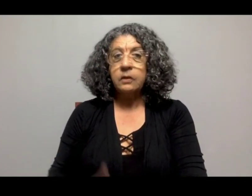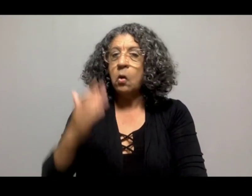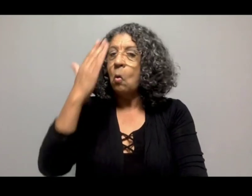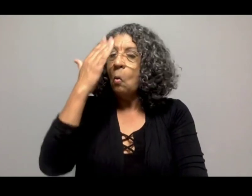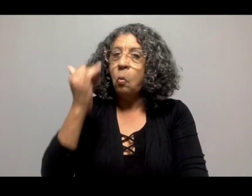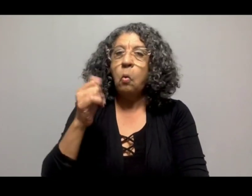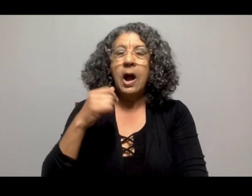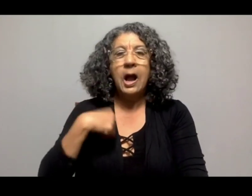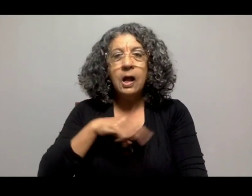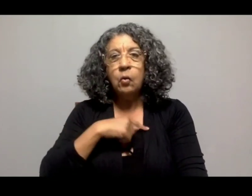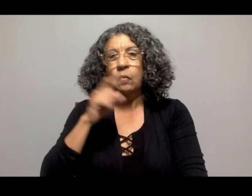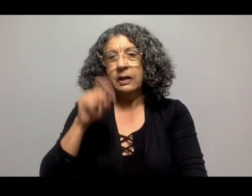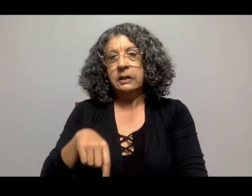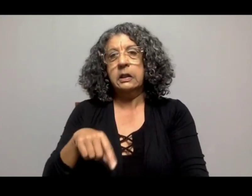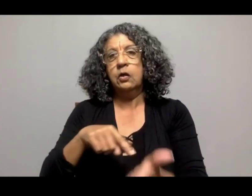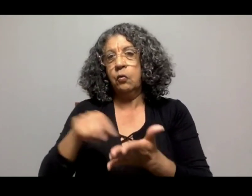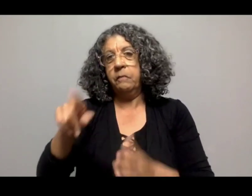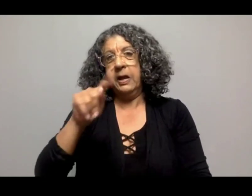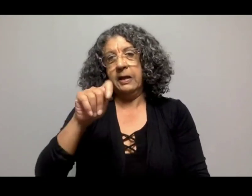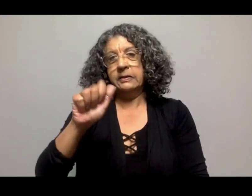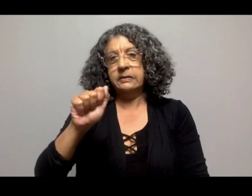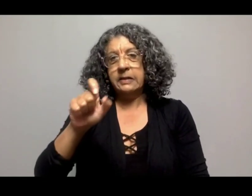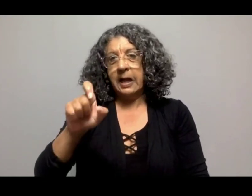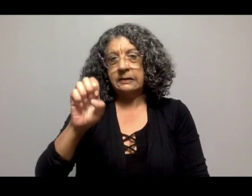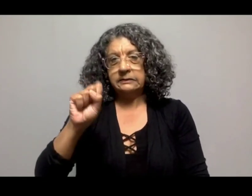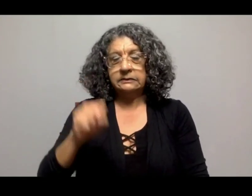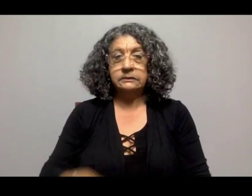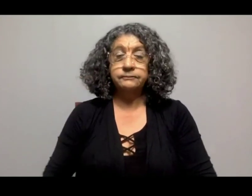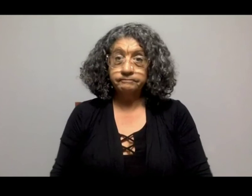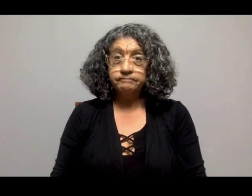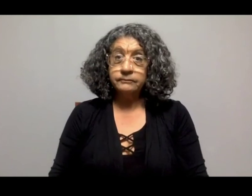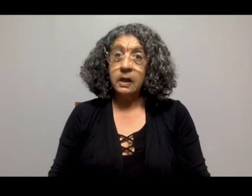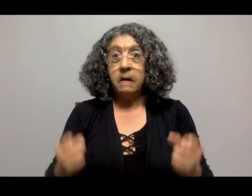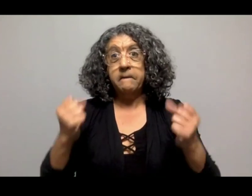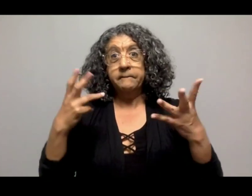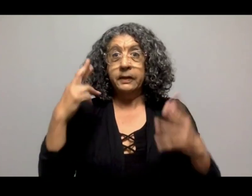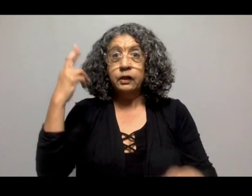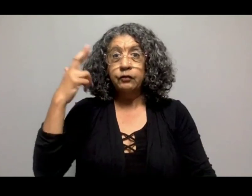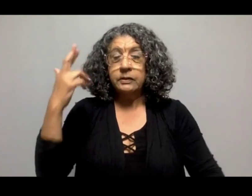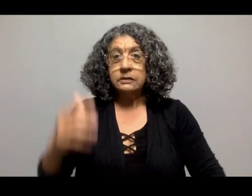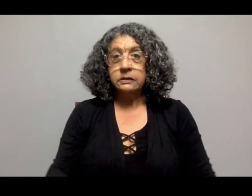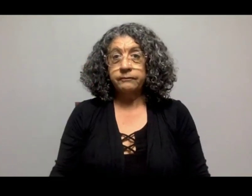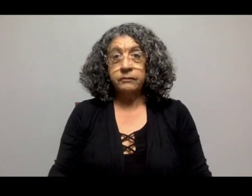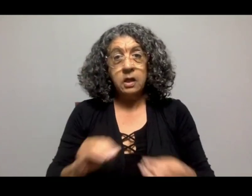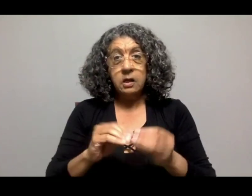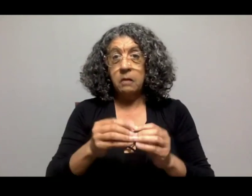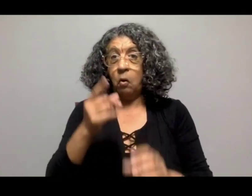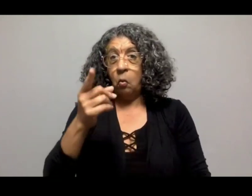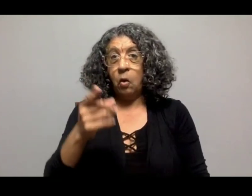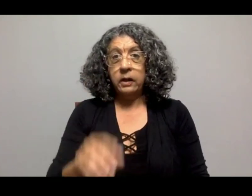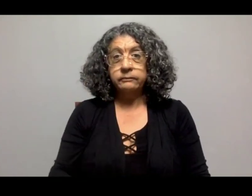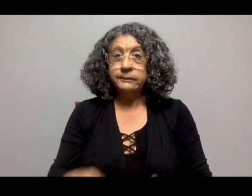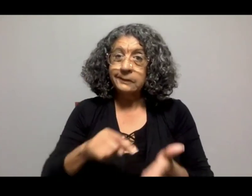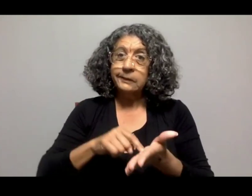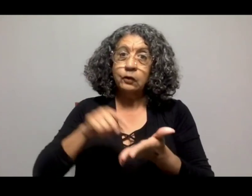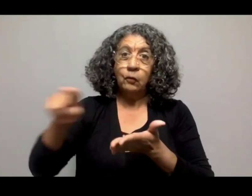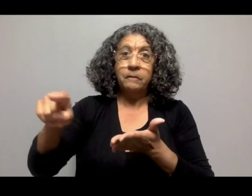So why do we need to pay taxes? Well for many reasons, number one